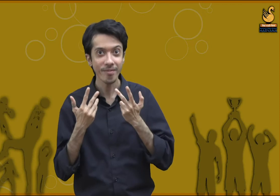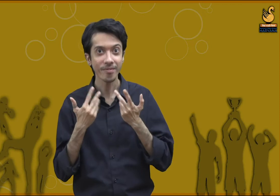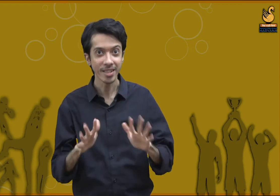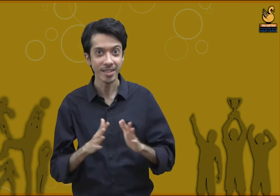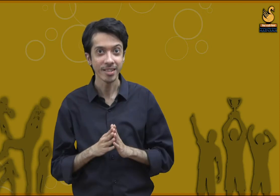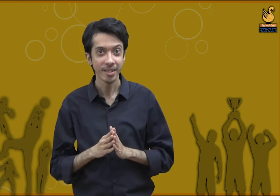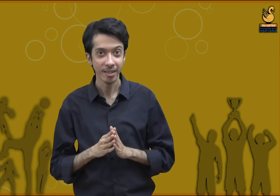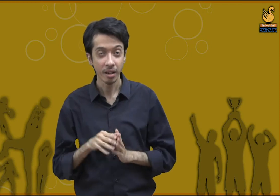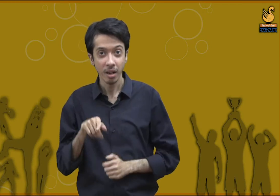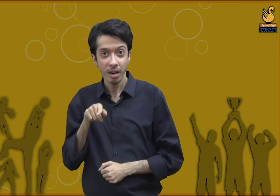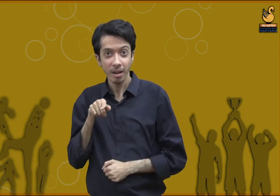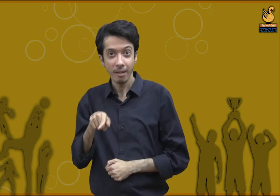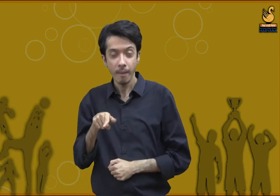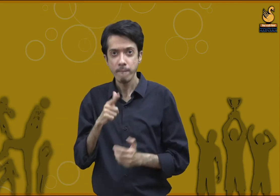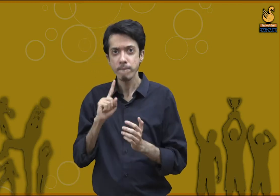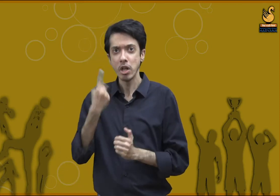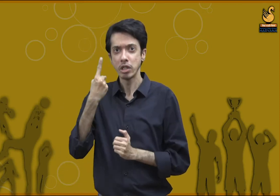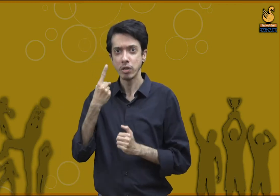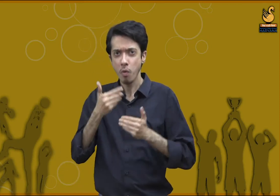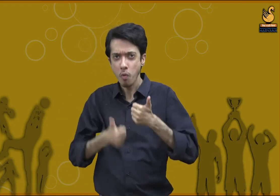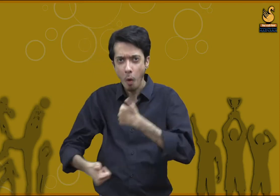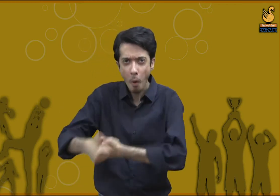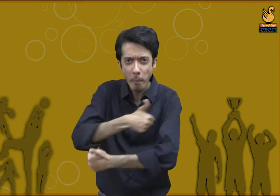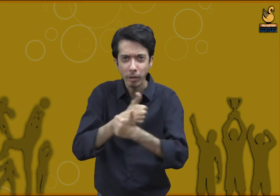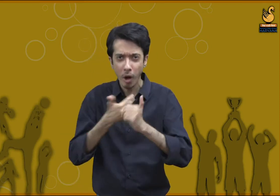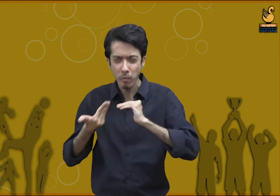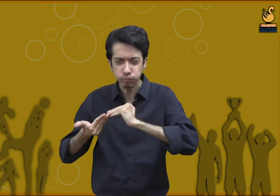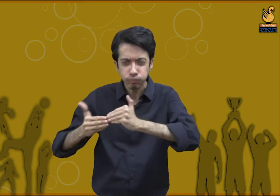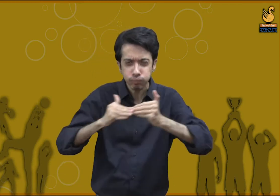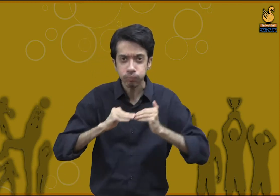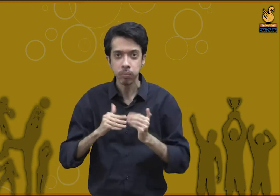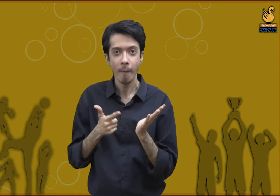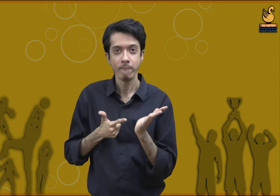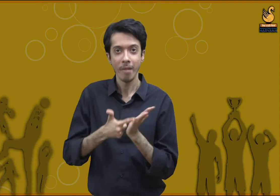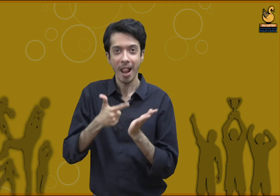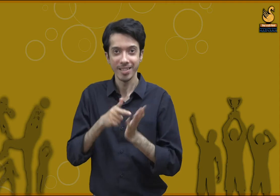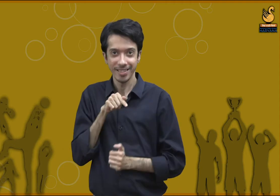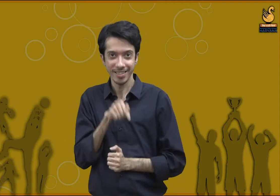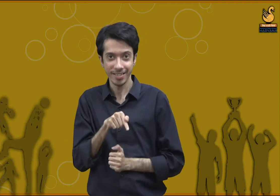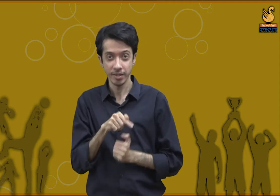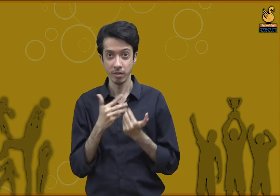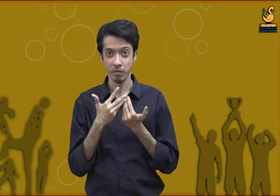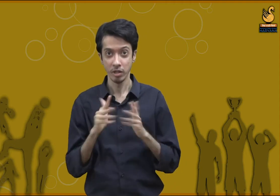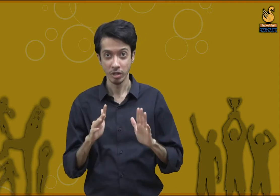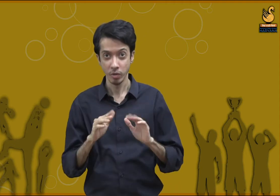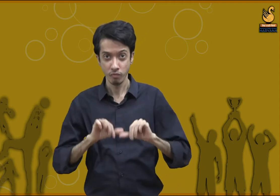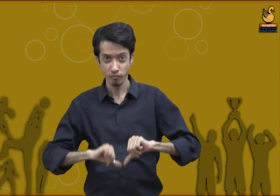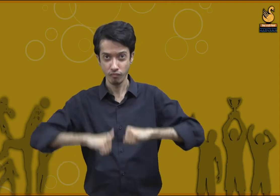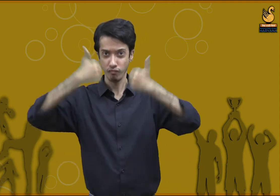Did you see this? Many sports persons join sports from villages.